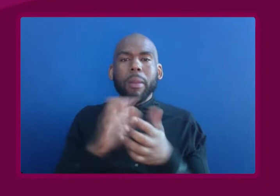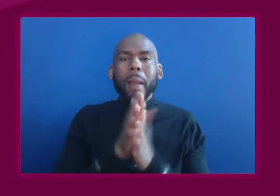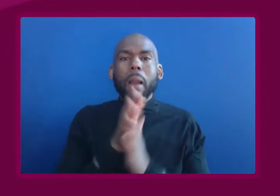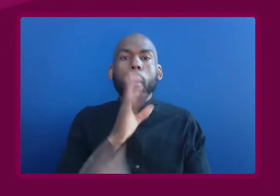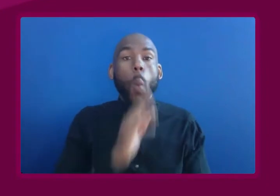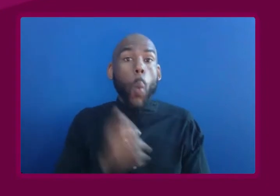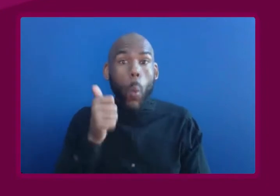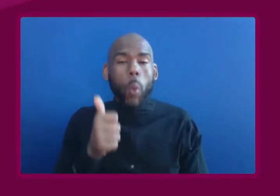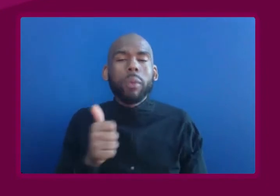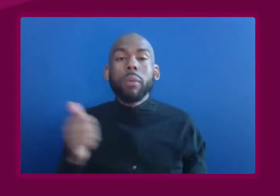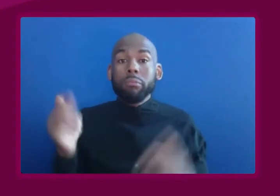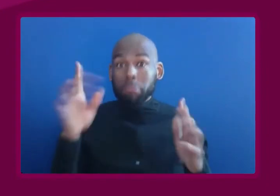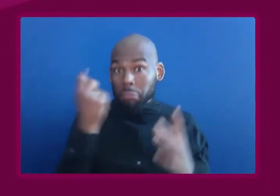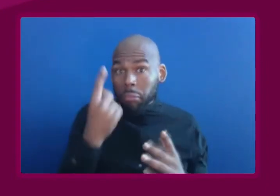are going to be more people.